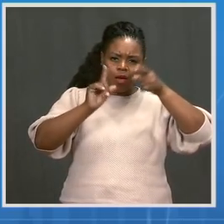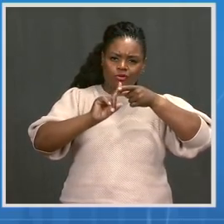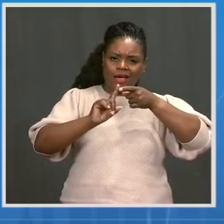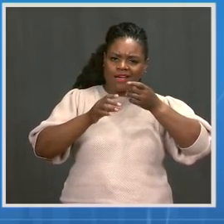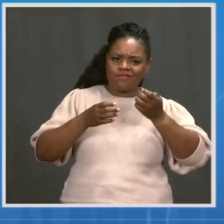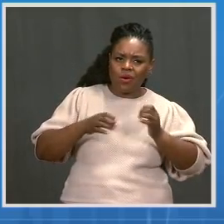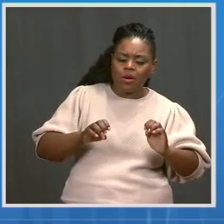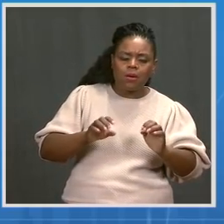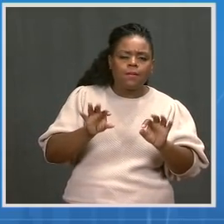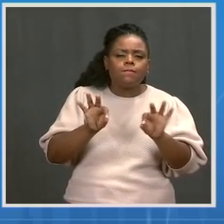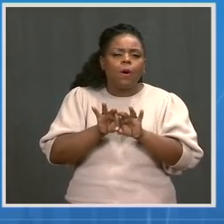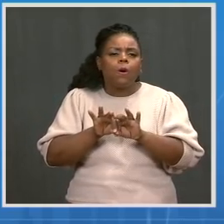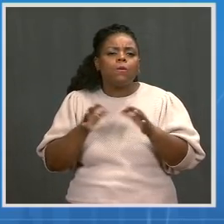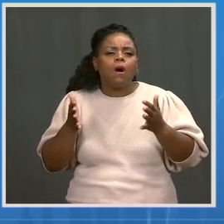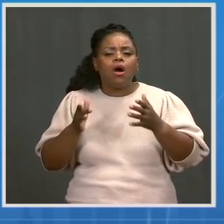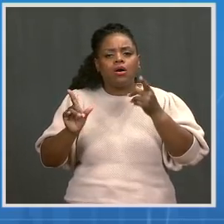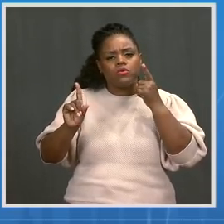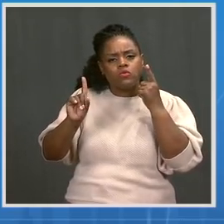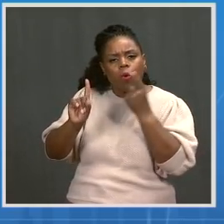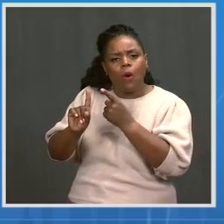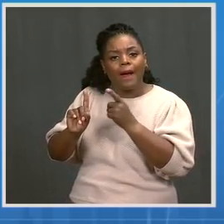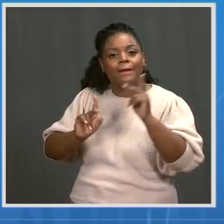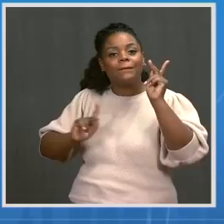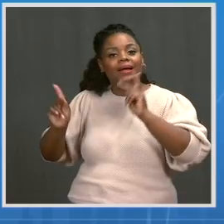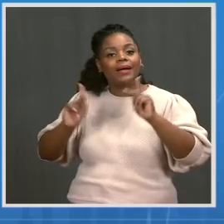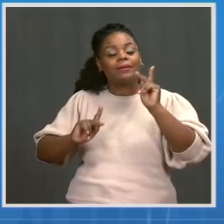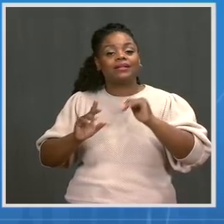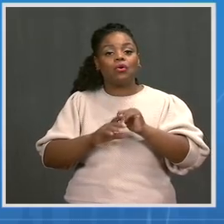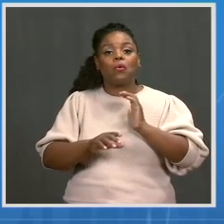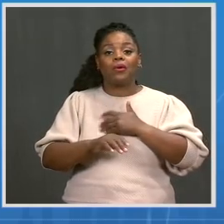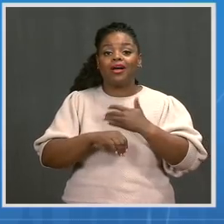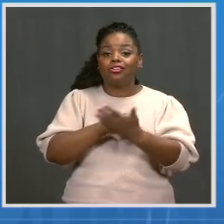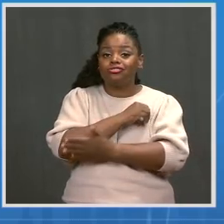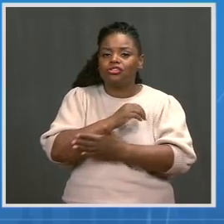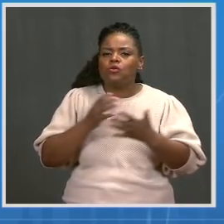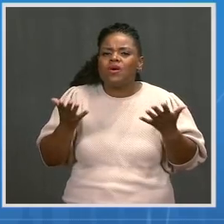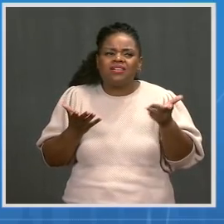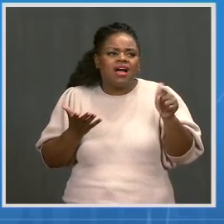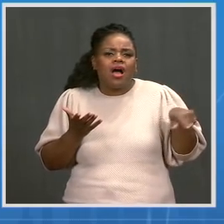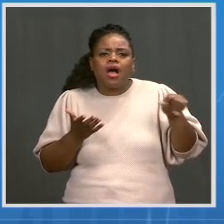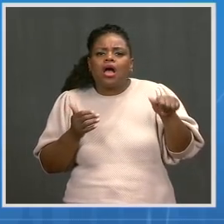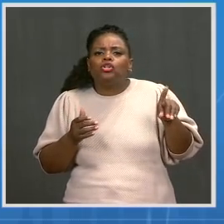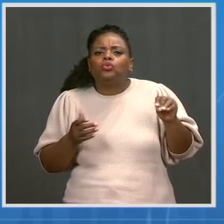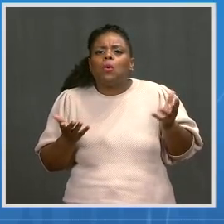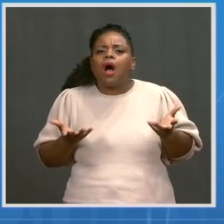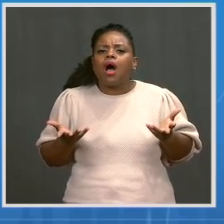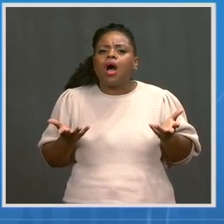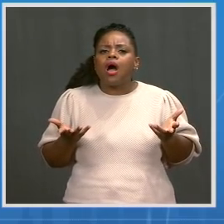What can people in our country do as a result of this vaccination effort? And there, I think what's been encouraging to me